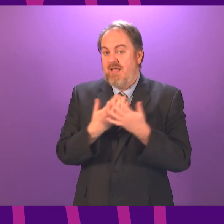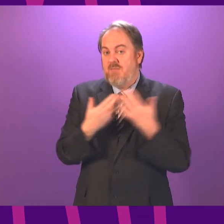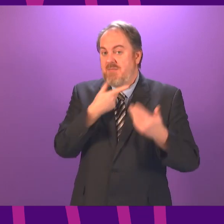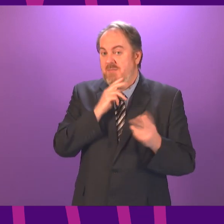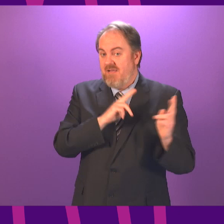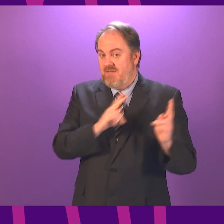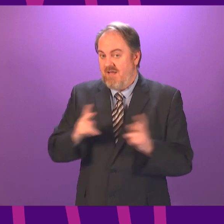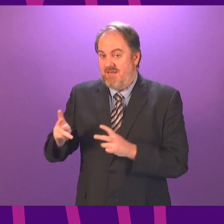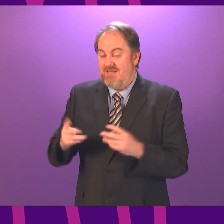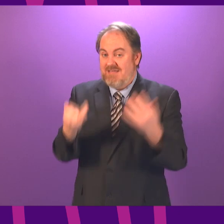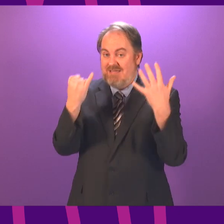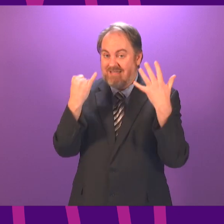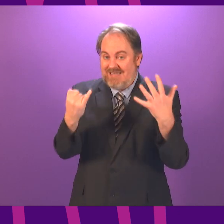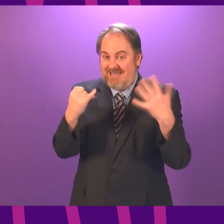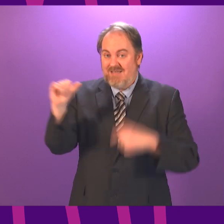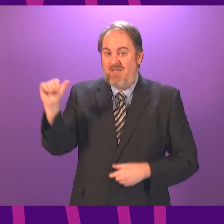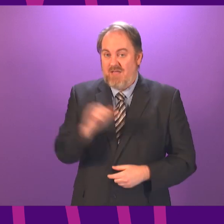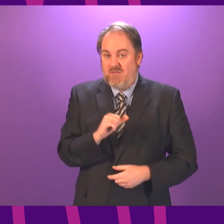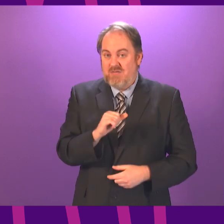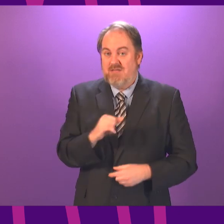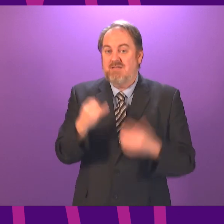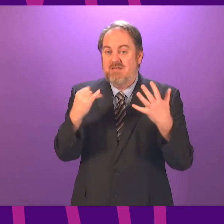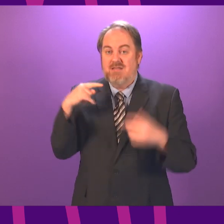is now 6,828.